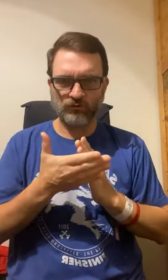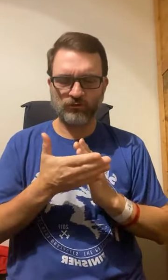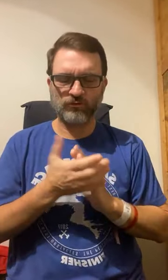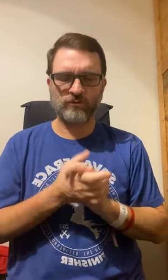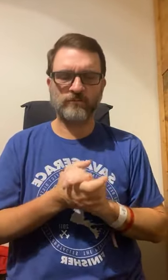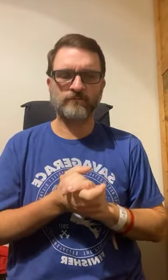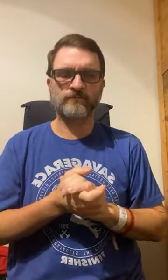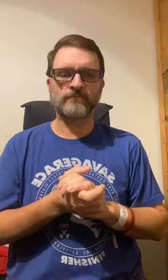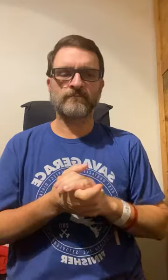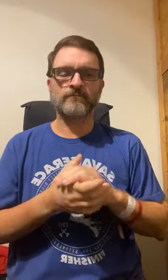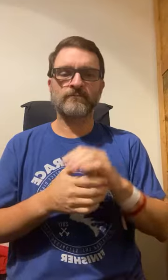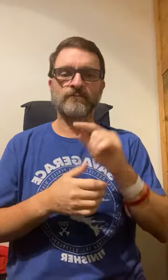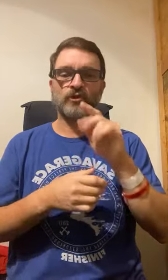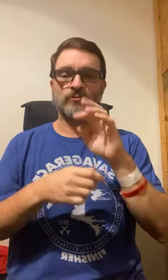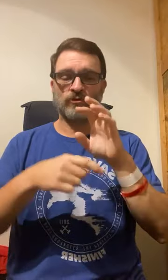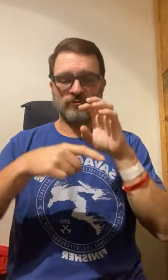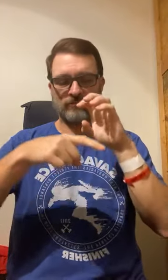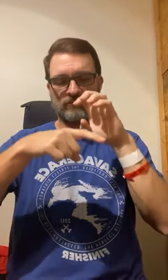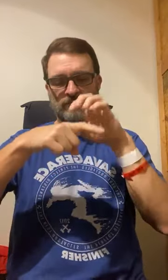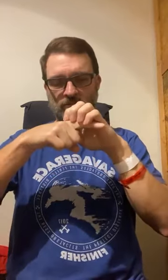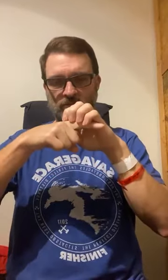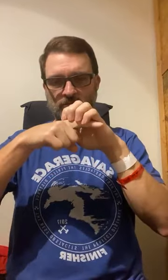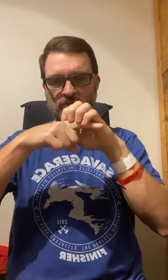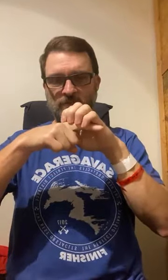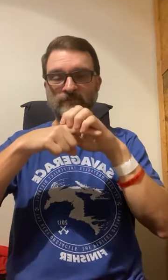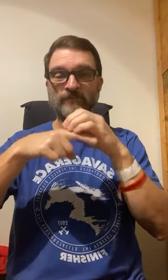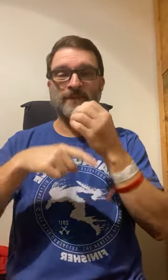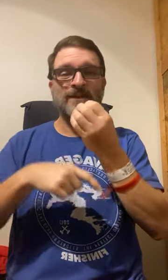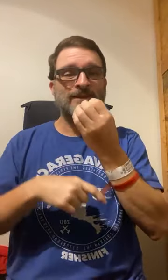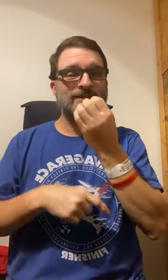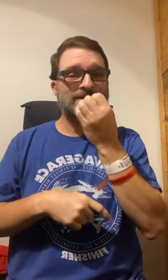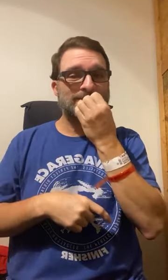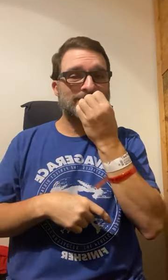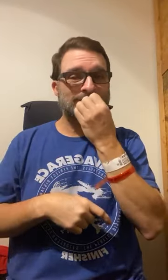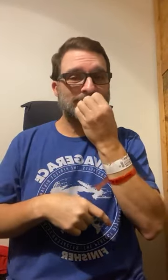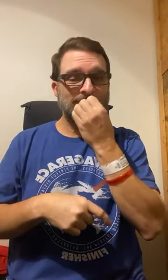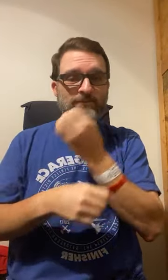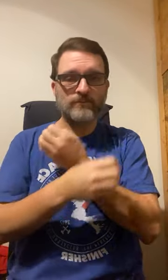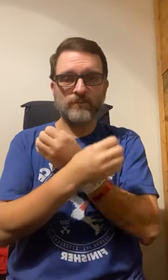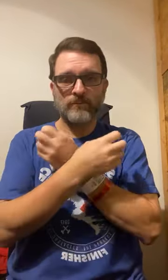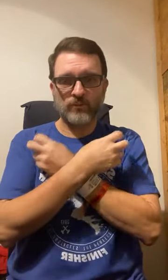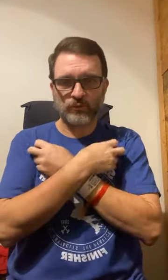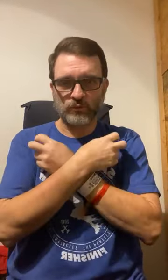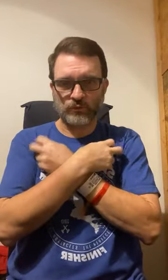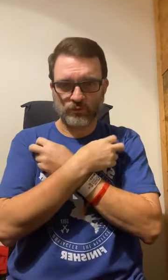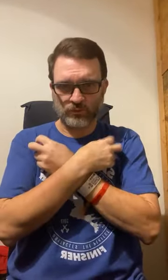The tumor is covering my rib and eating my bone.